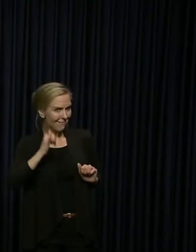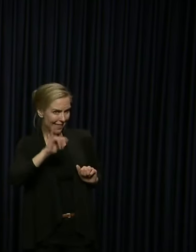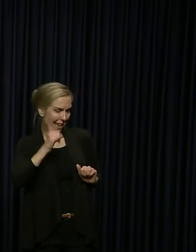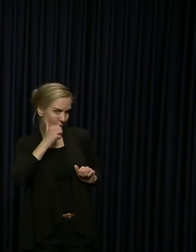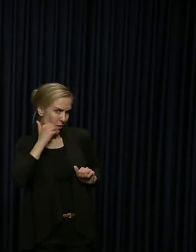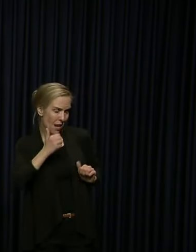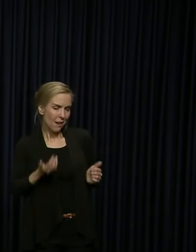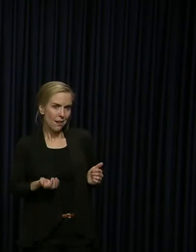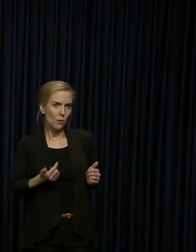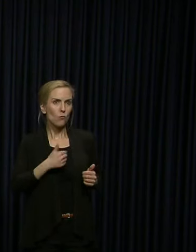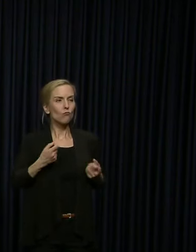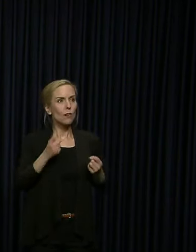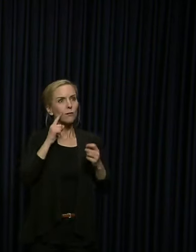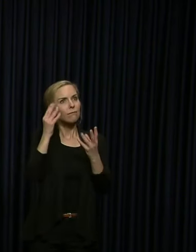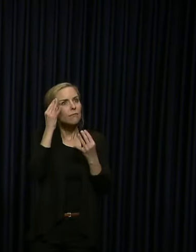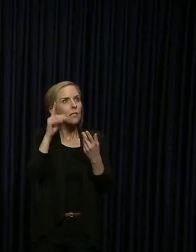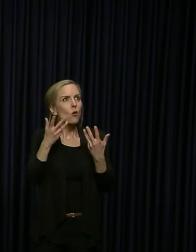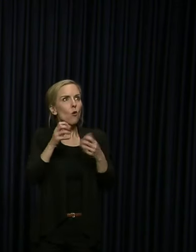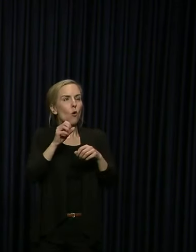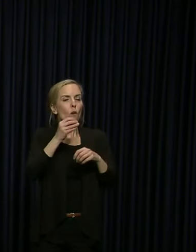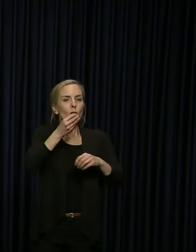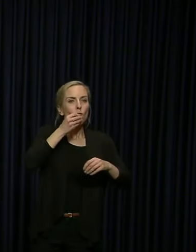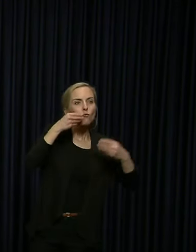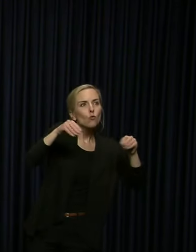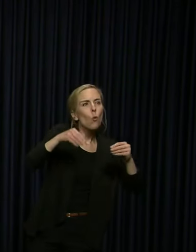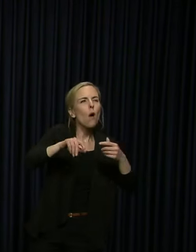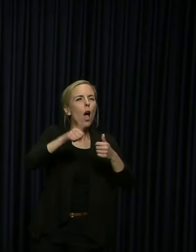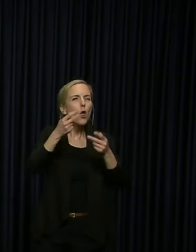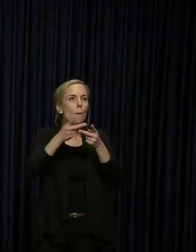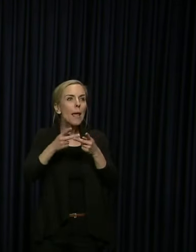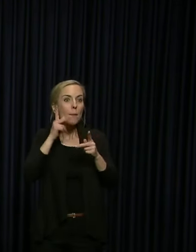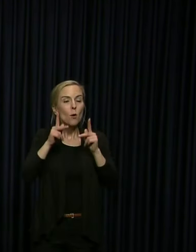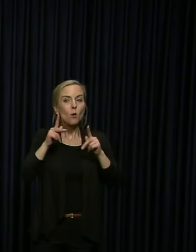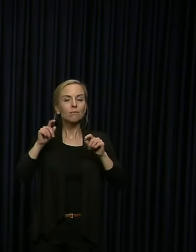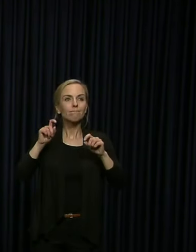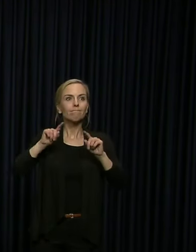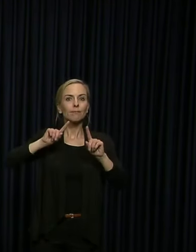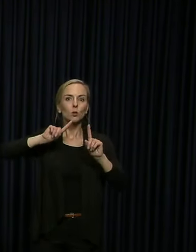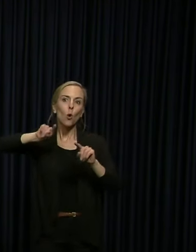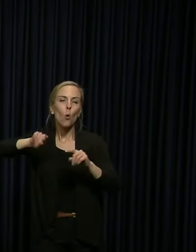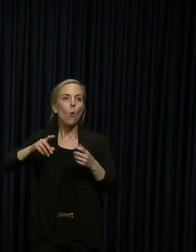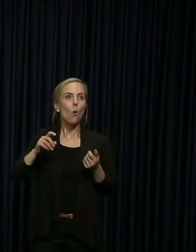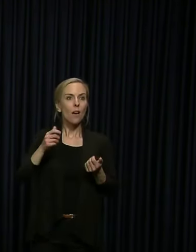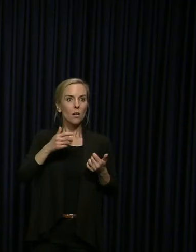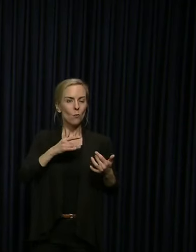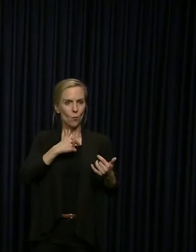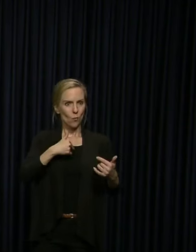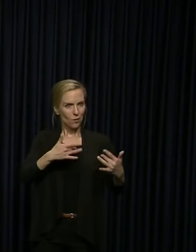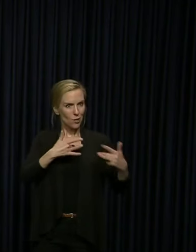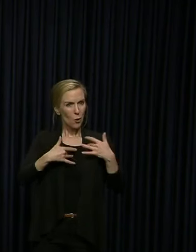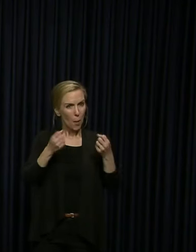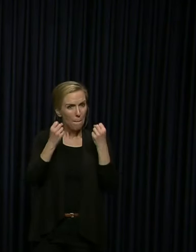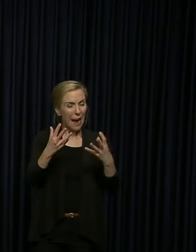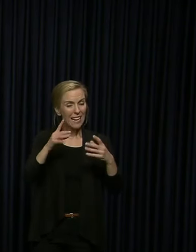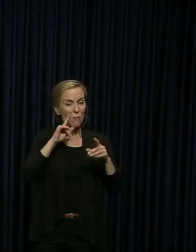SCHOOLS OR ELSEWHERE, IS GOING TO TEST POSITIVE. THAT DOESN'T MEAN THEY SHOULDN'T BE DOING THE FOOD SERVICE. THIS IS ONE OF THOSE THINGS